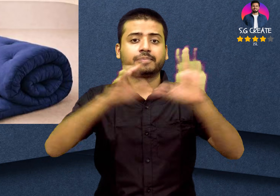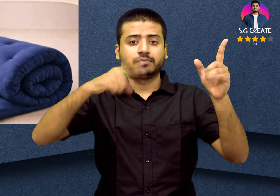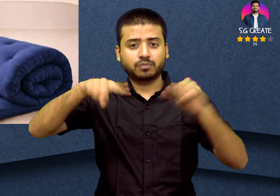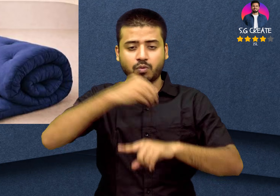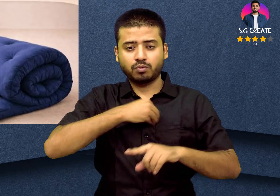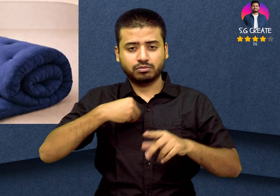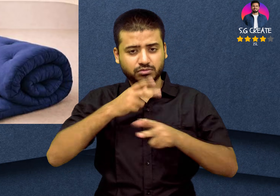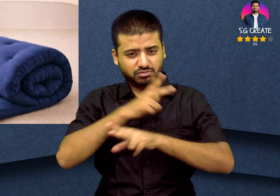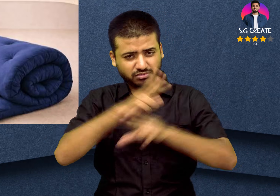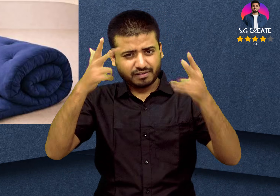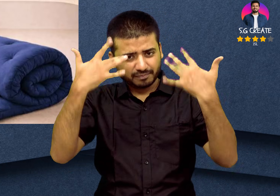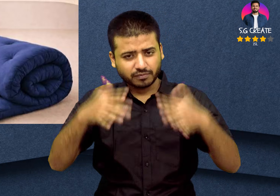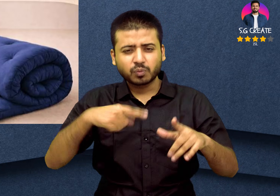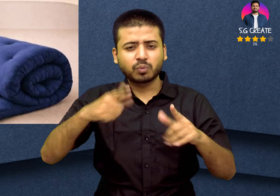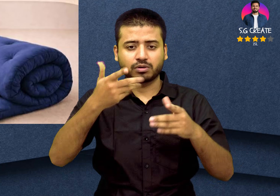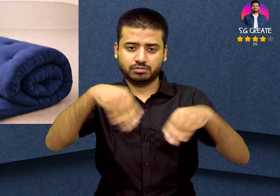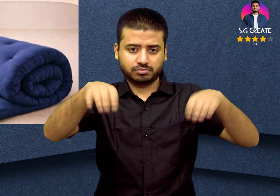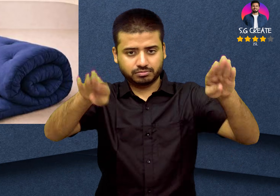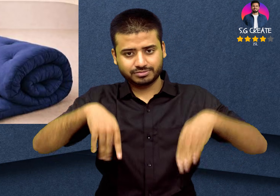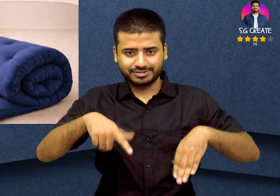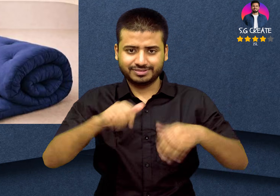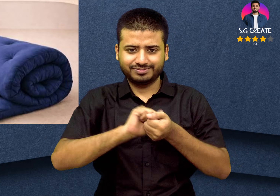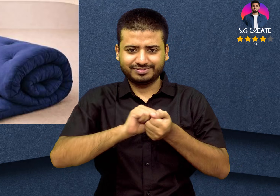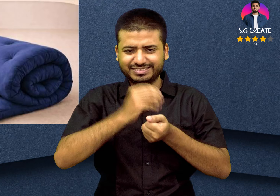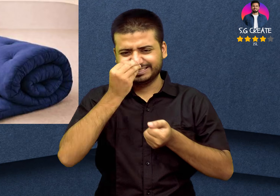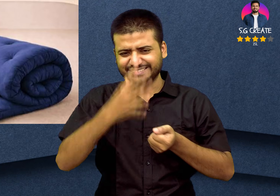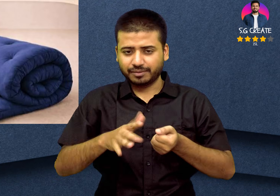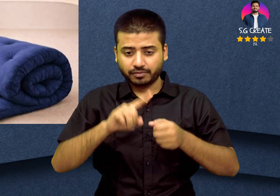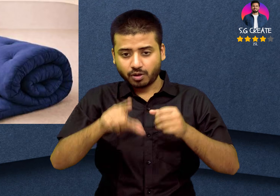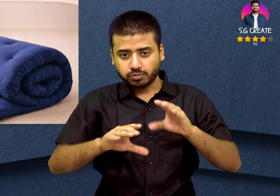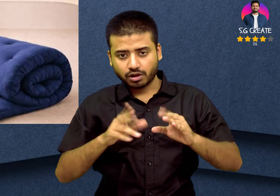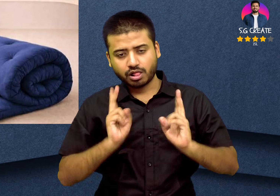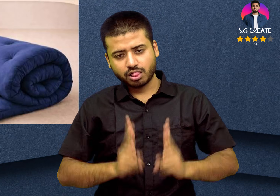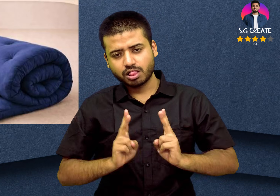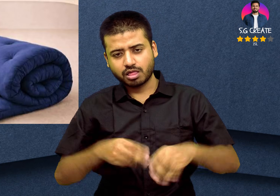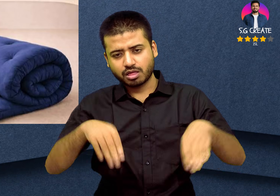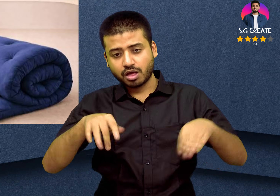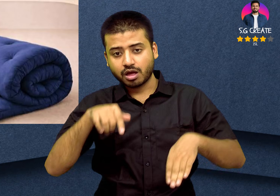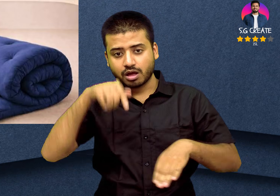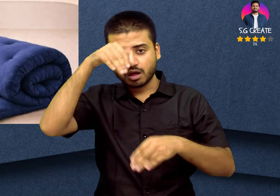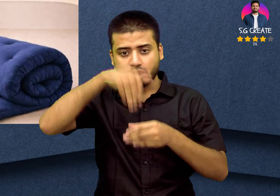us dive deep into the science of bedroom hygiene, the biological realities of what happens when we